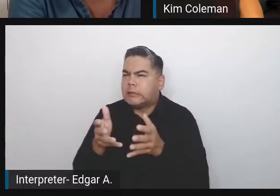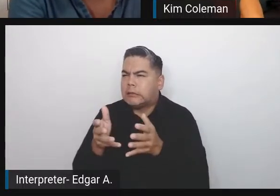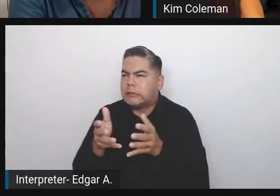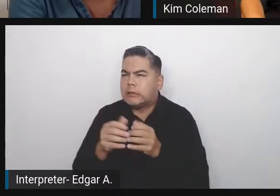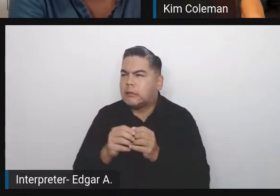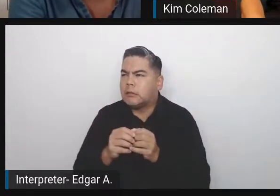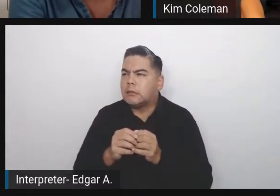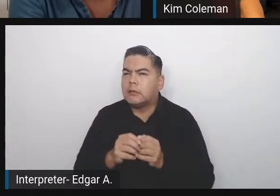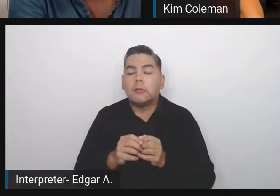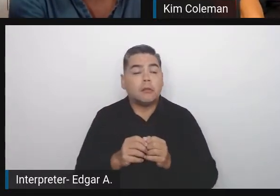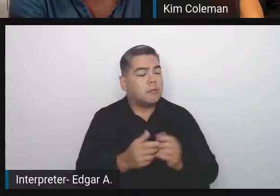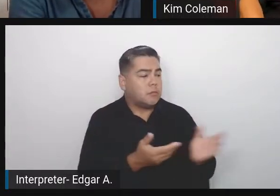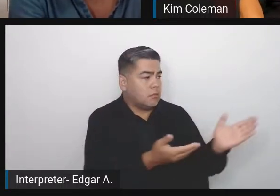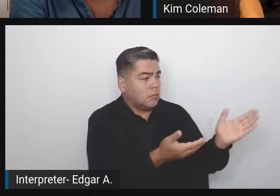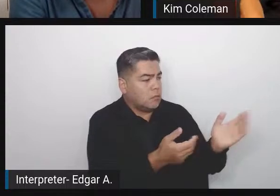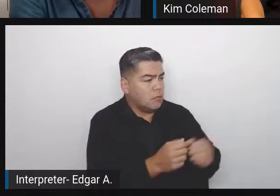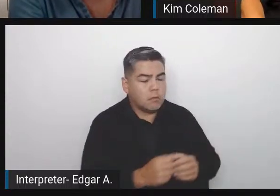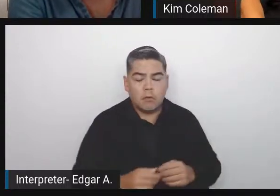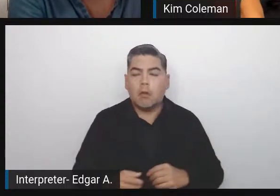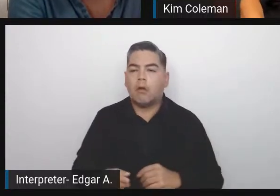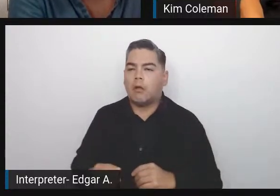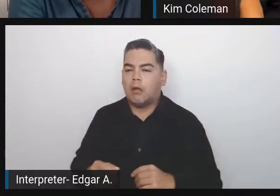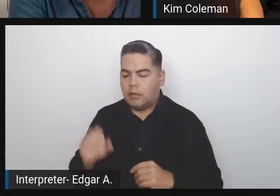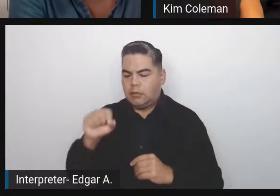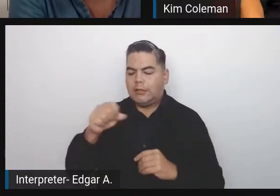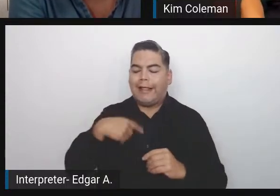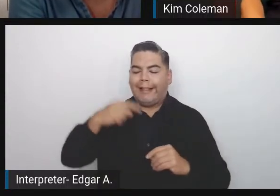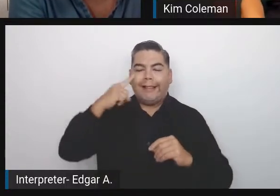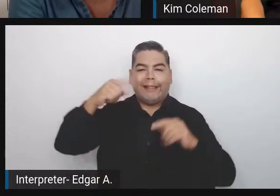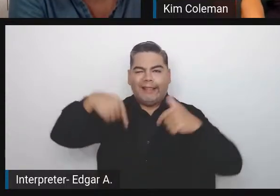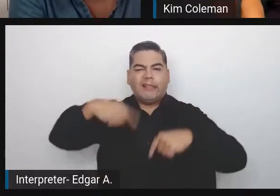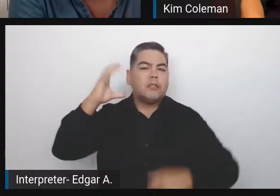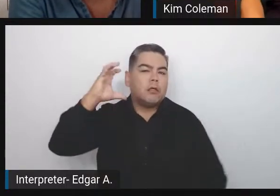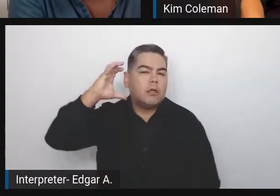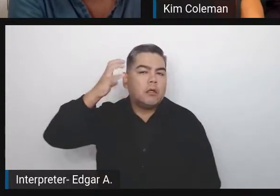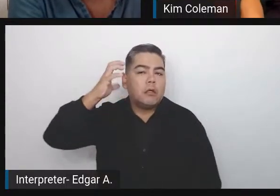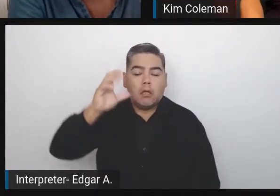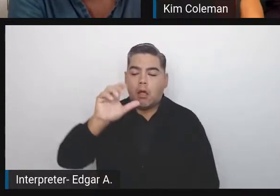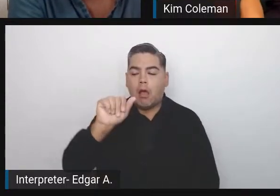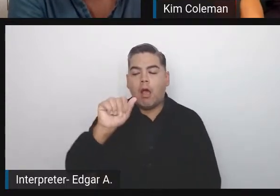we have a lot of knowledge given and I am not sure what they mean